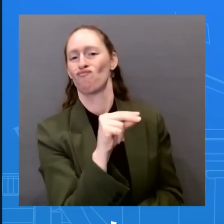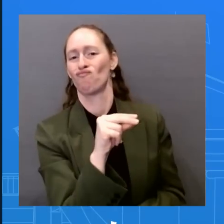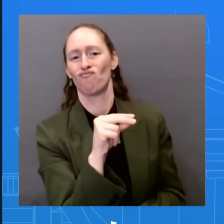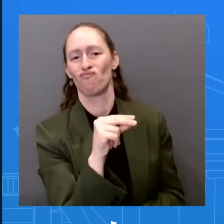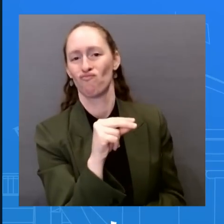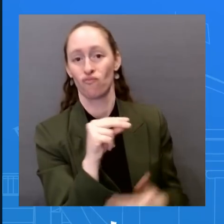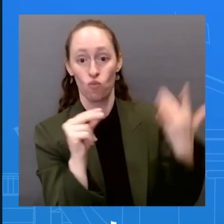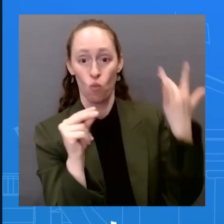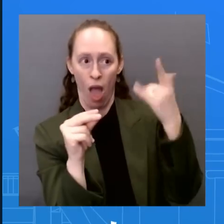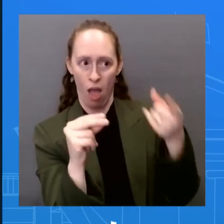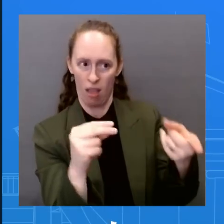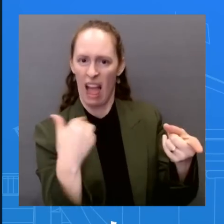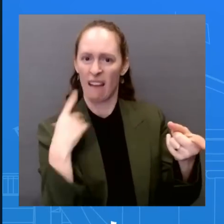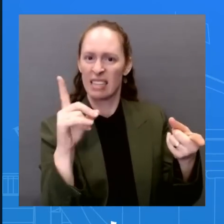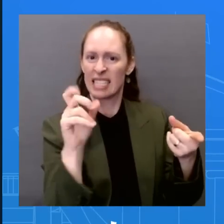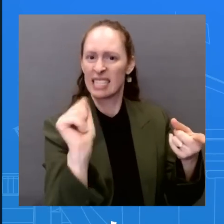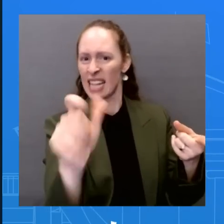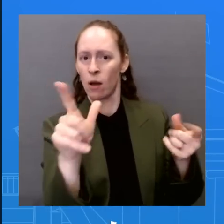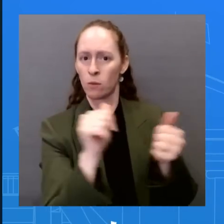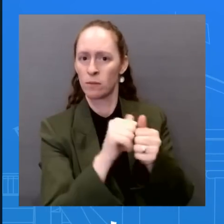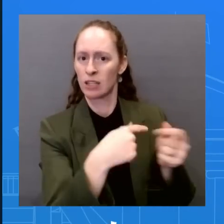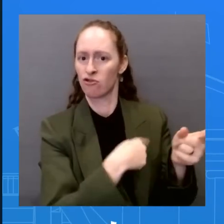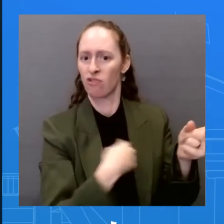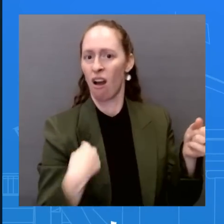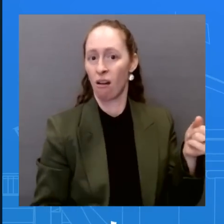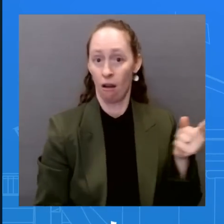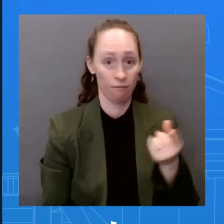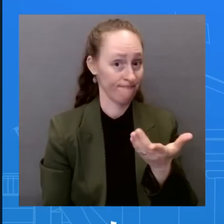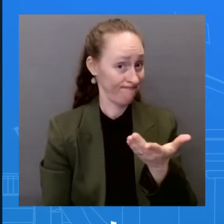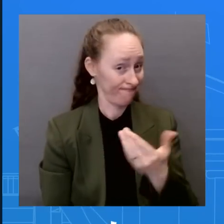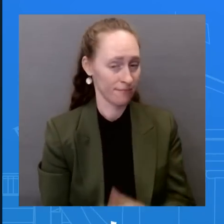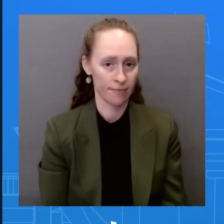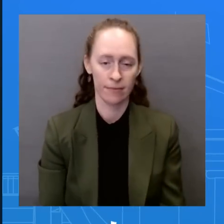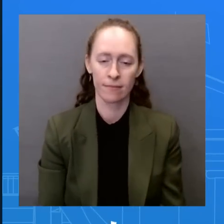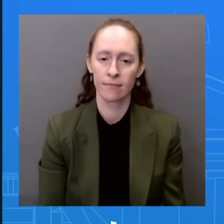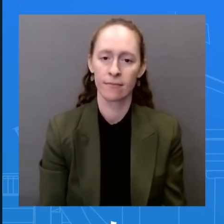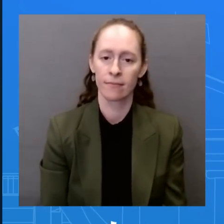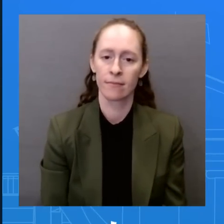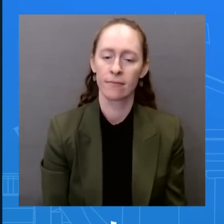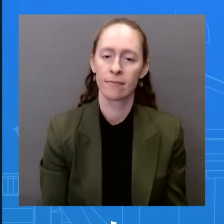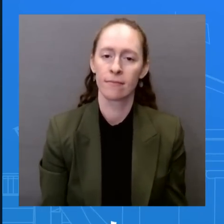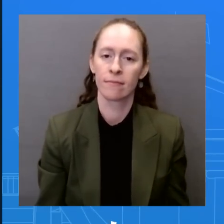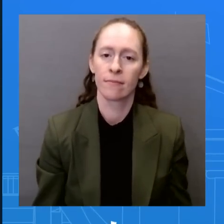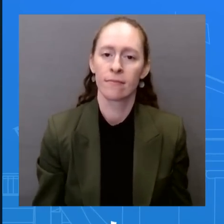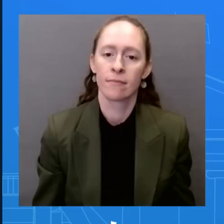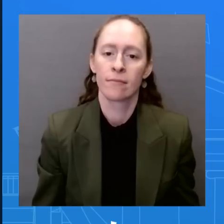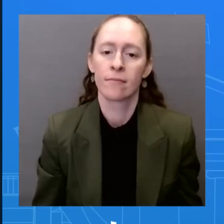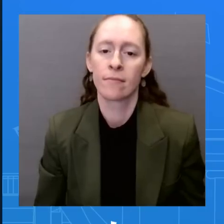So, look, we are going to, as we've mentioned before when it comes to this, there has been --